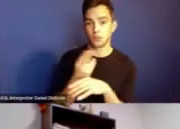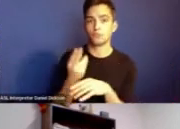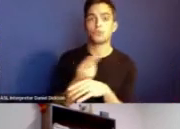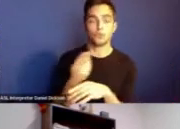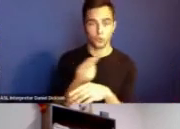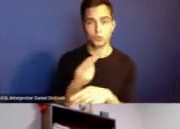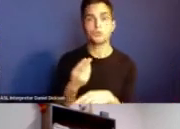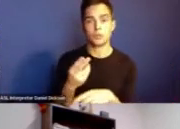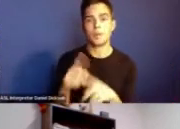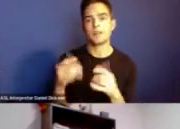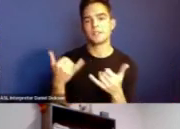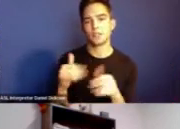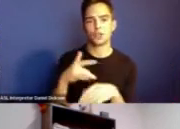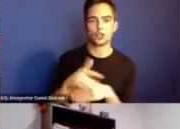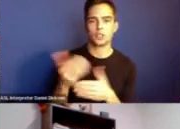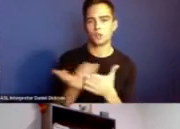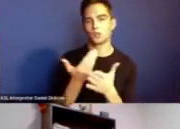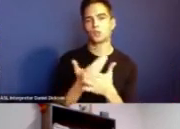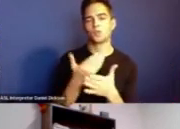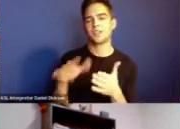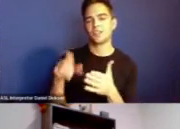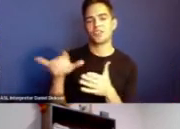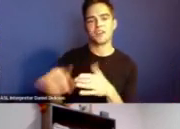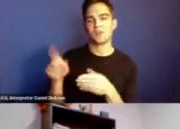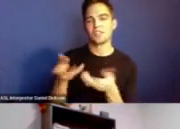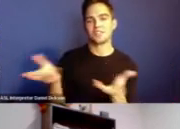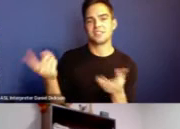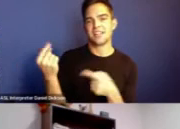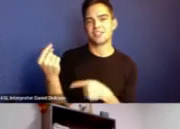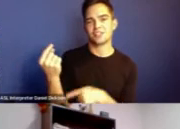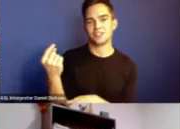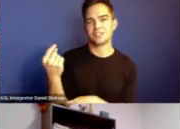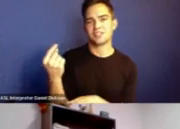we are still kind of early because that survey only went out last year. So any concrete